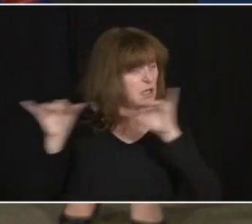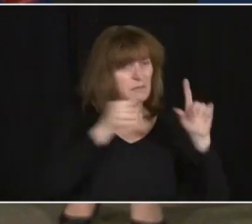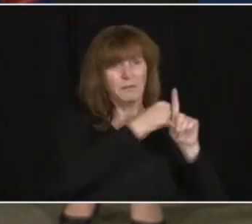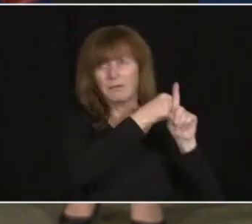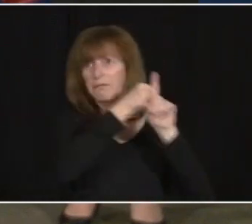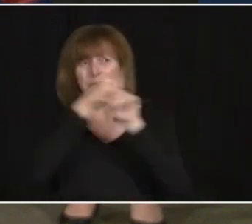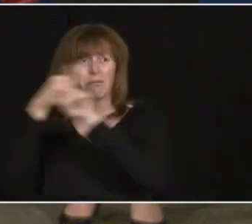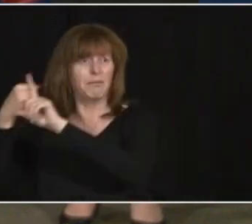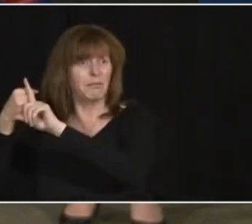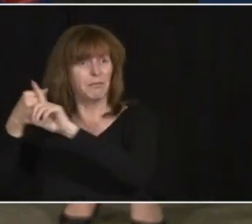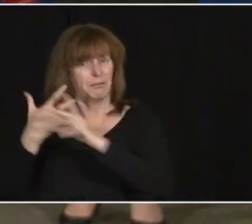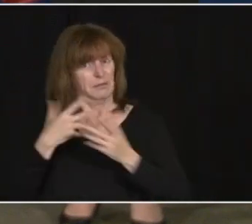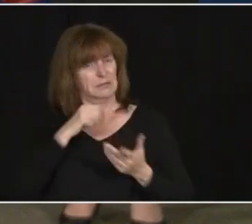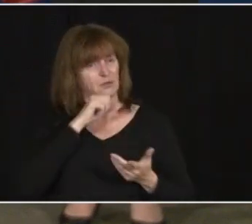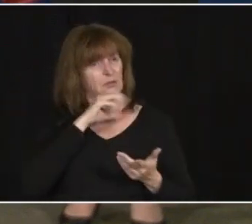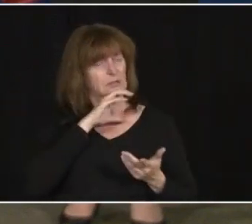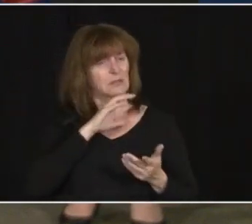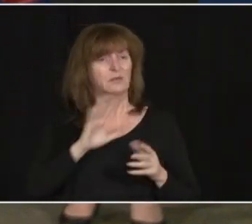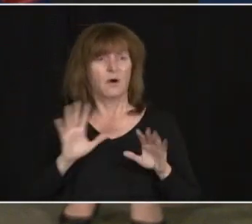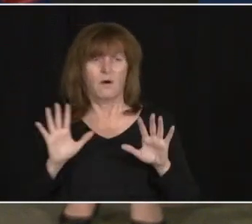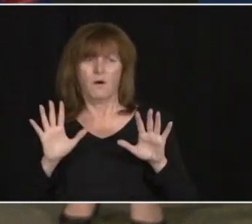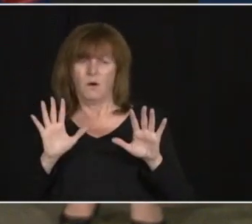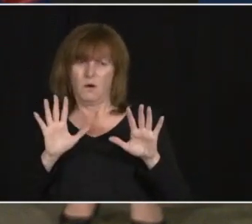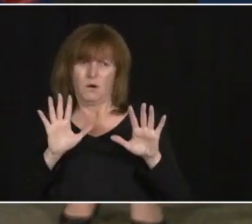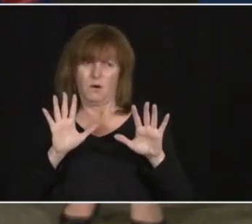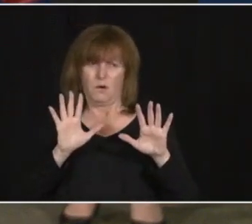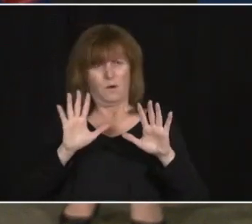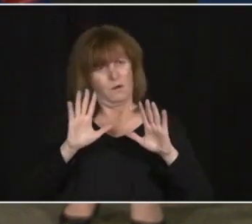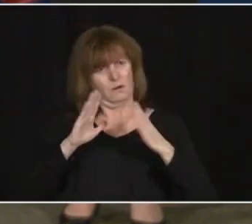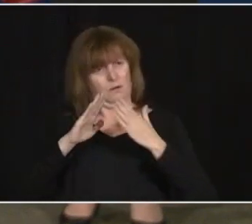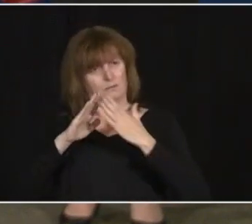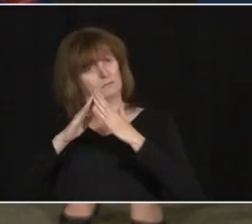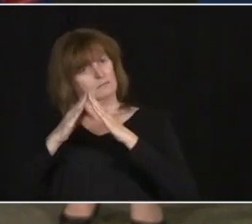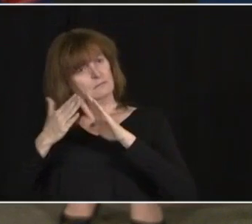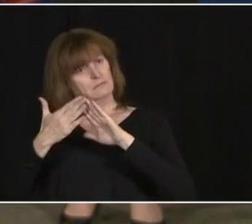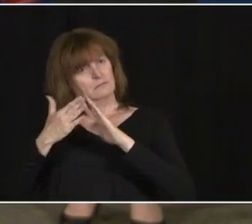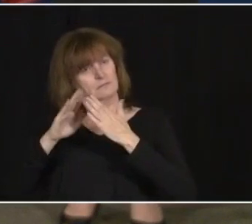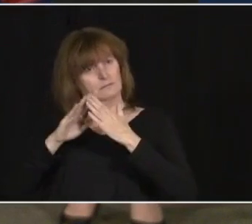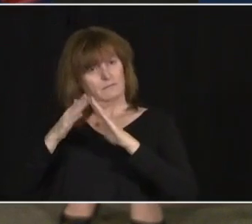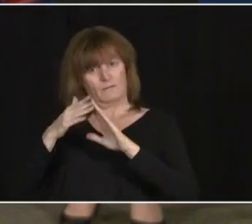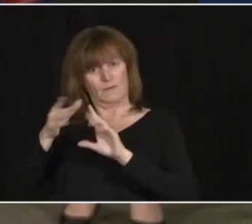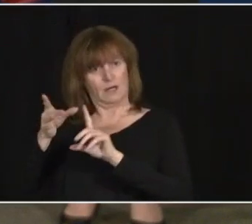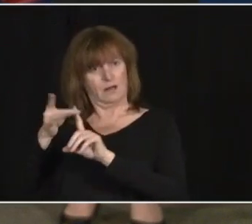contain the spread in the community of COVID-19 is critical to reducing the